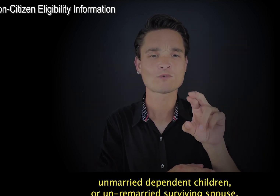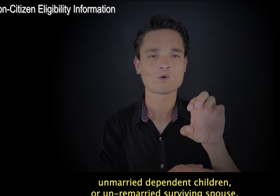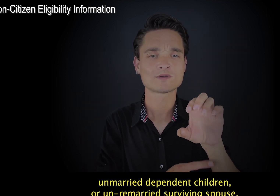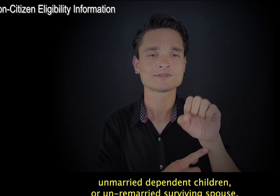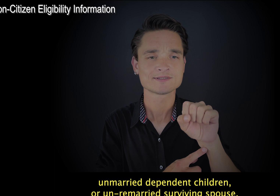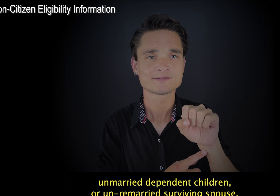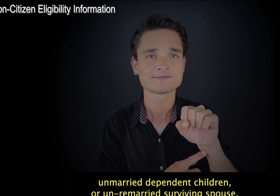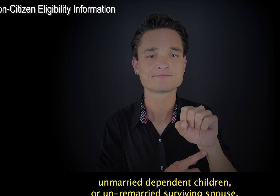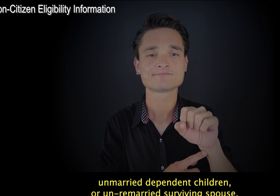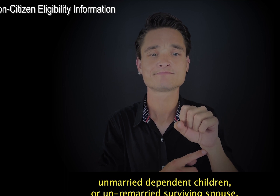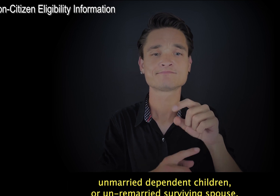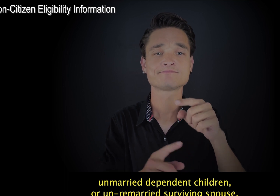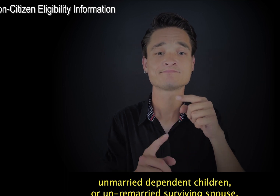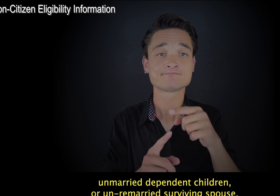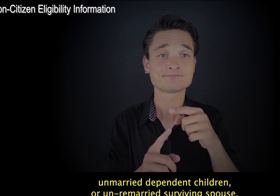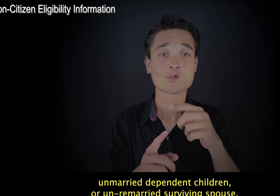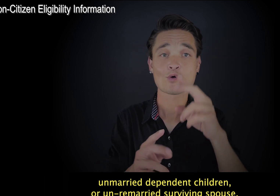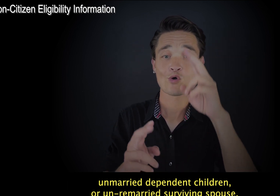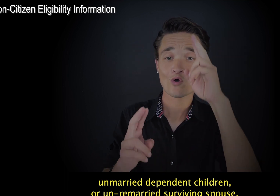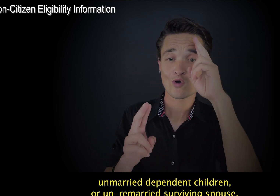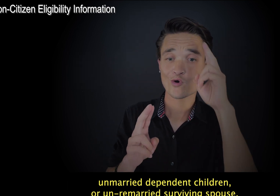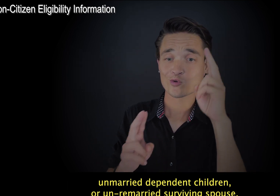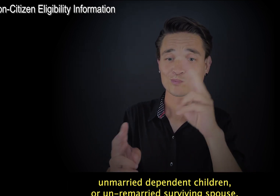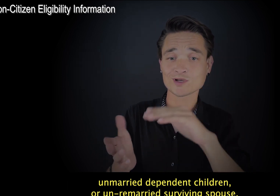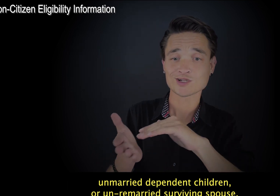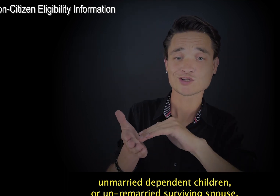unmarried dependent children, or un-remarried surviving spouse,